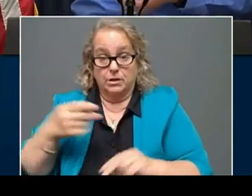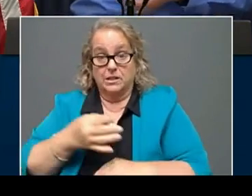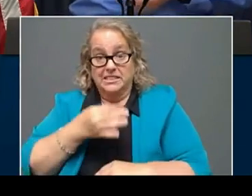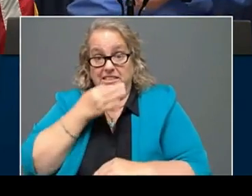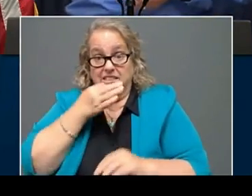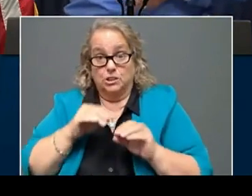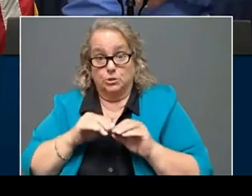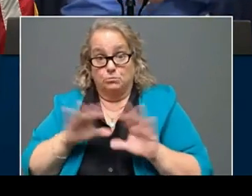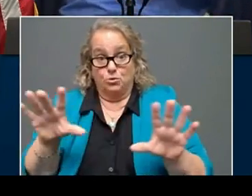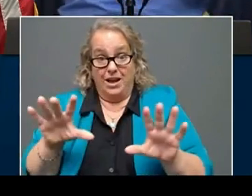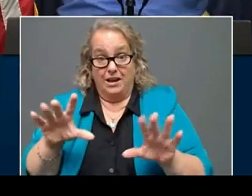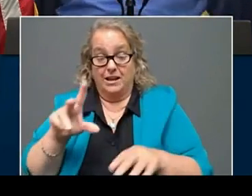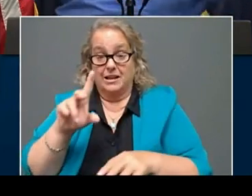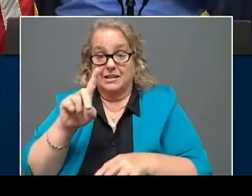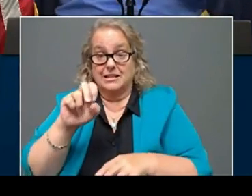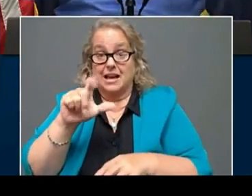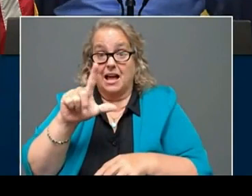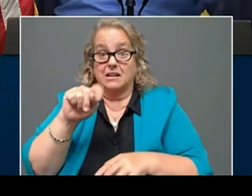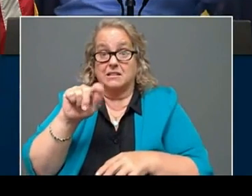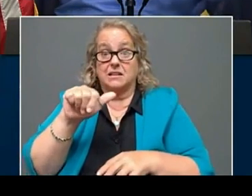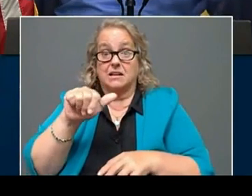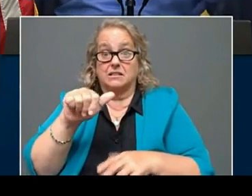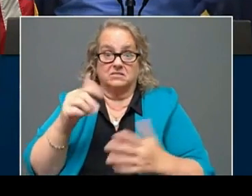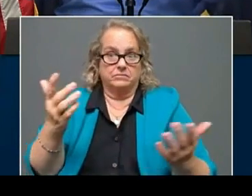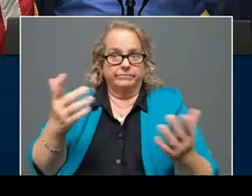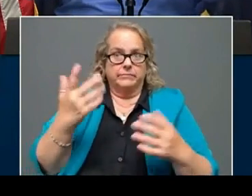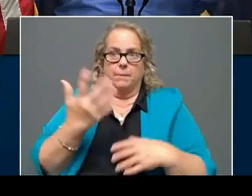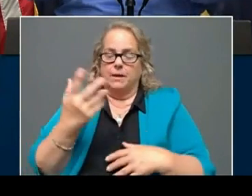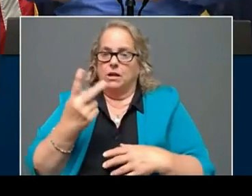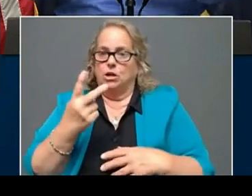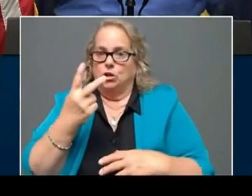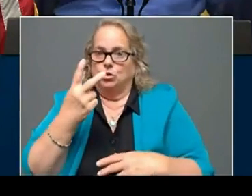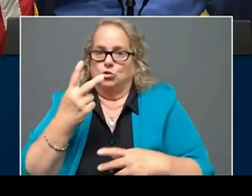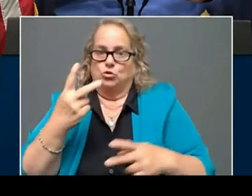delta variant, maybe 2.5 times more transmissible compared to some of the